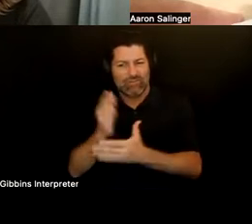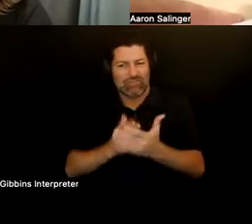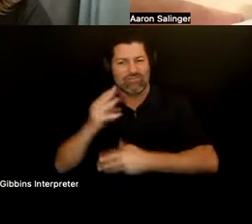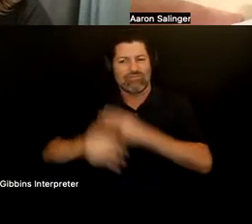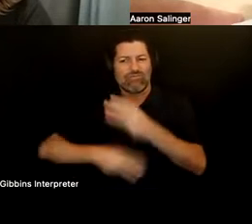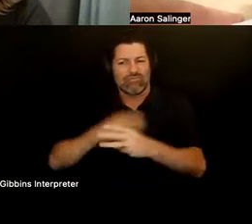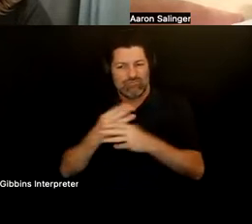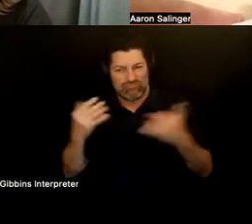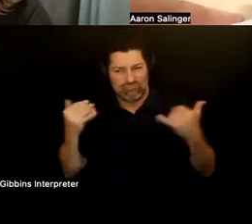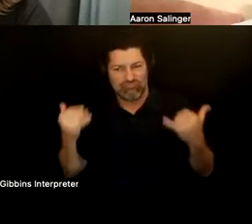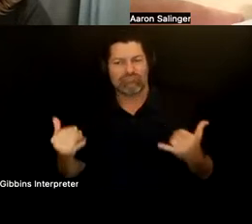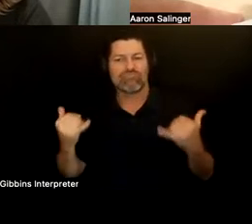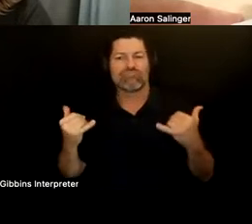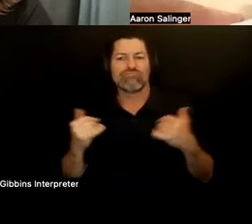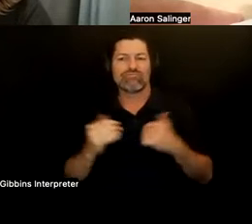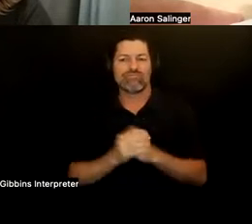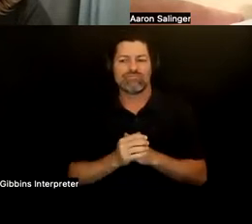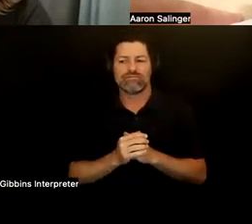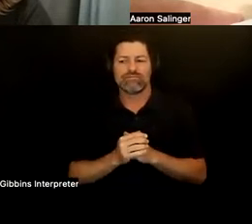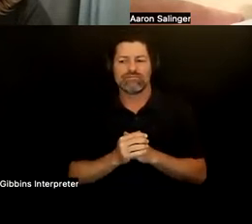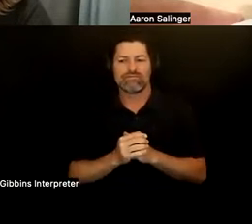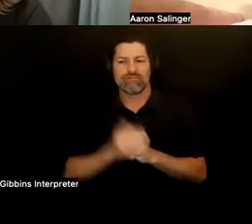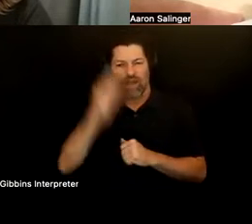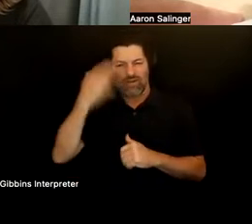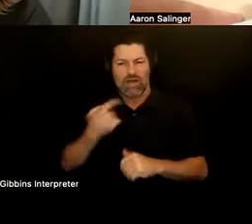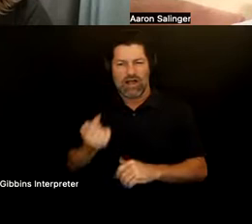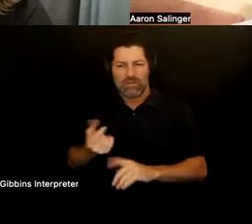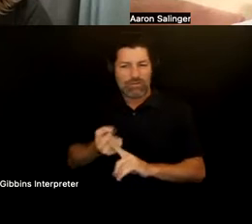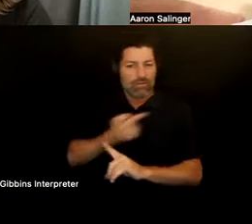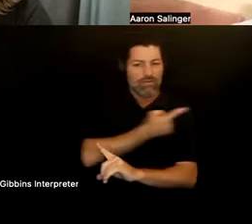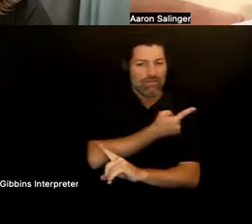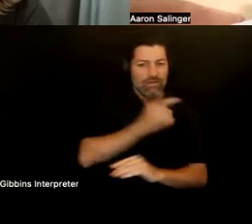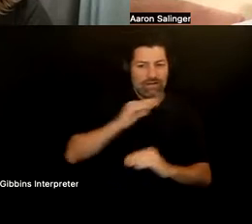19:48:49 So that's I I know I kind of took it far away Josie. 19:48:53 From what we were asking about the 4 cups of wine.